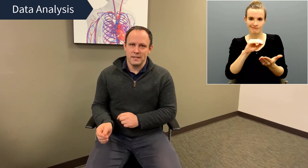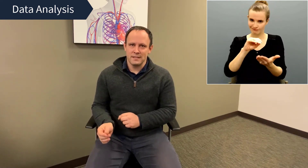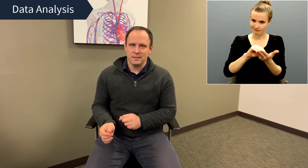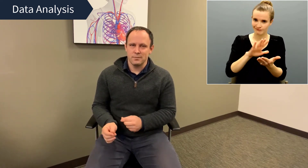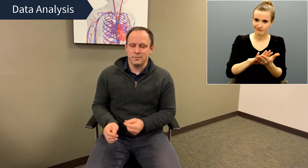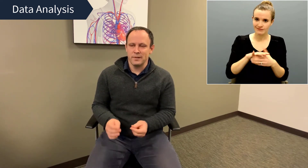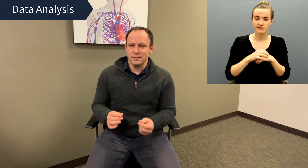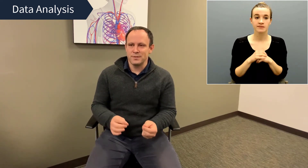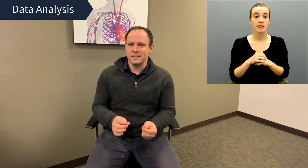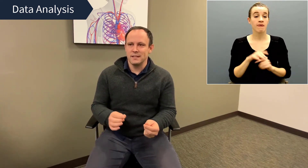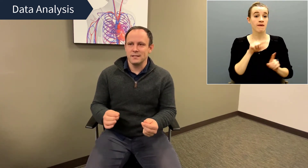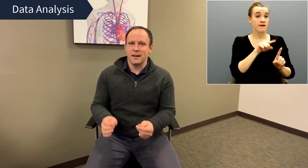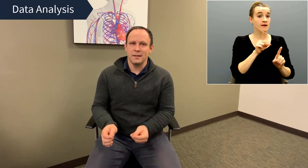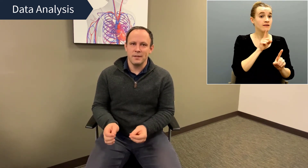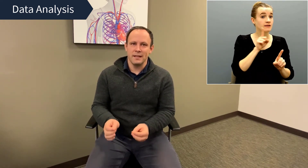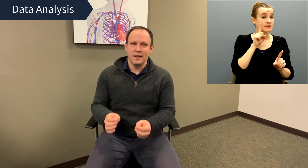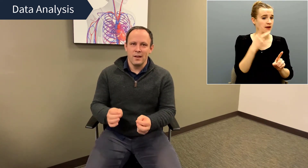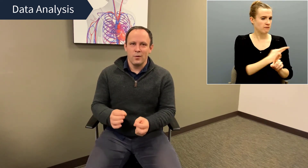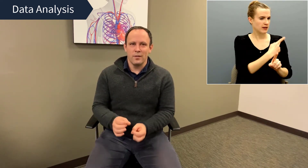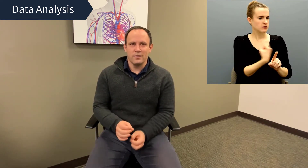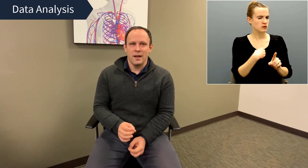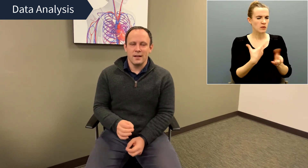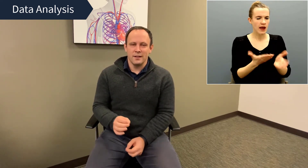patients, we were very interested in documenting whether or not an